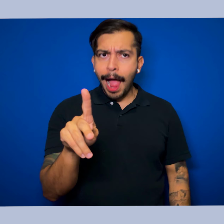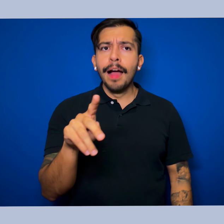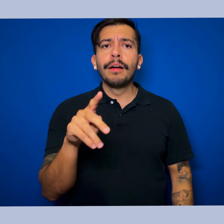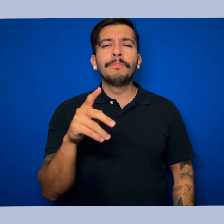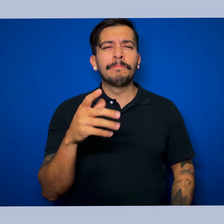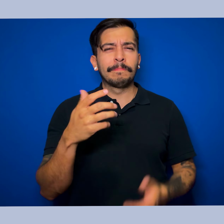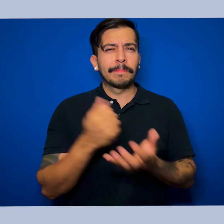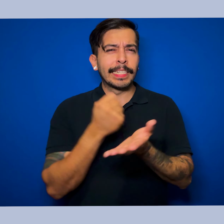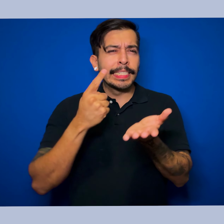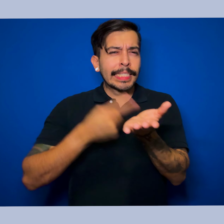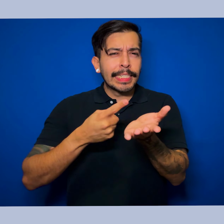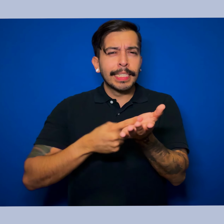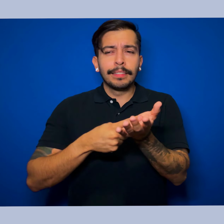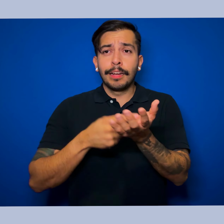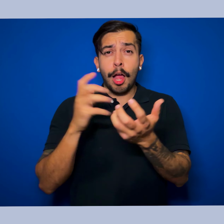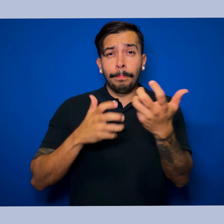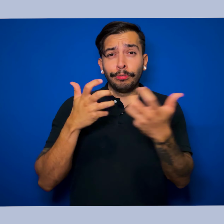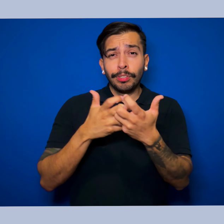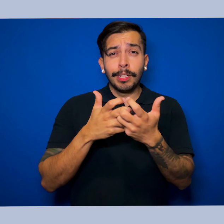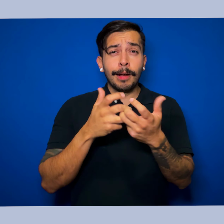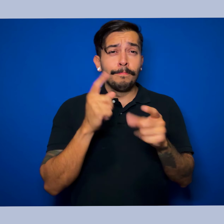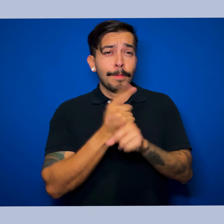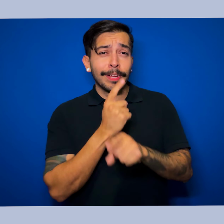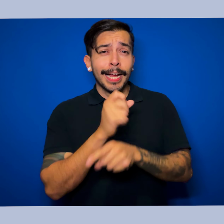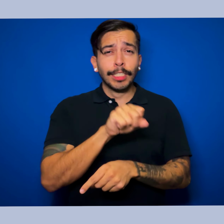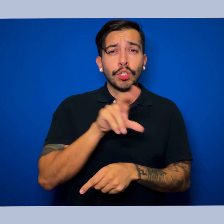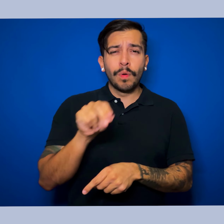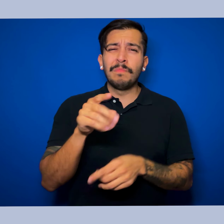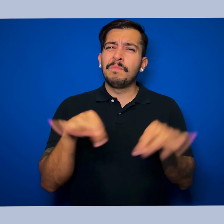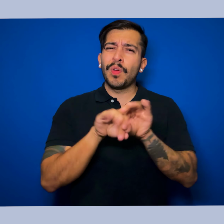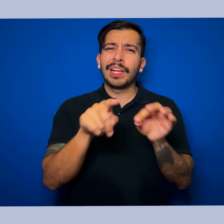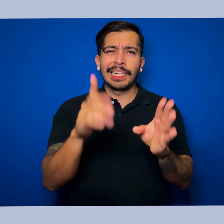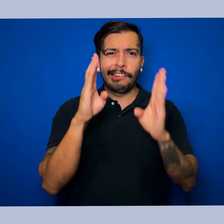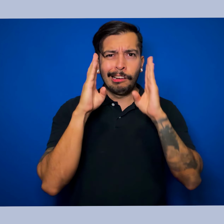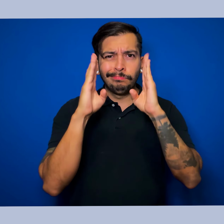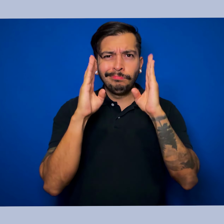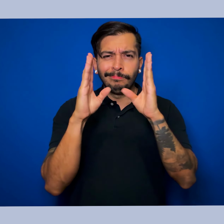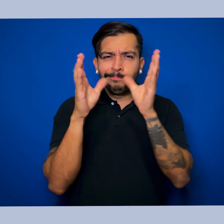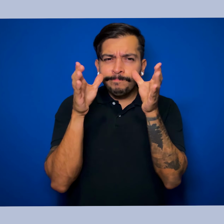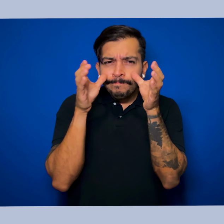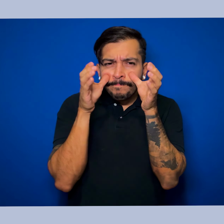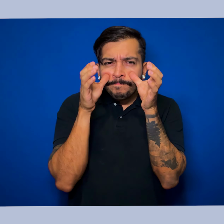We should discuss whether an accommodation may be appropriate. It's important for you to be alert and pay close attention